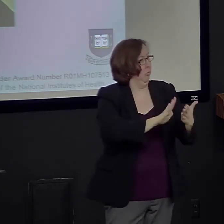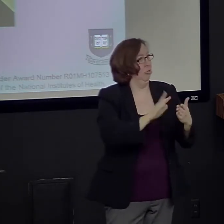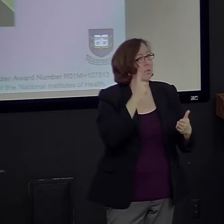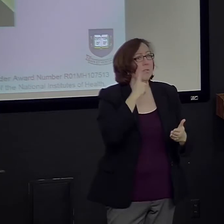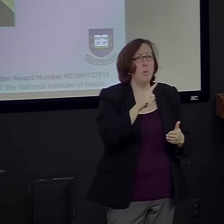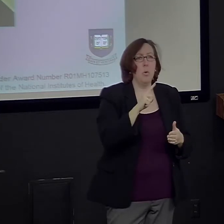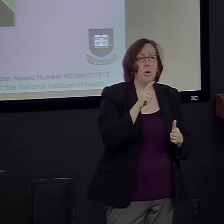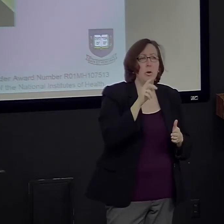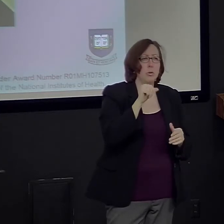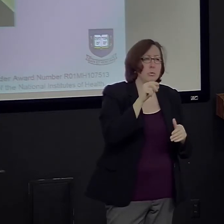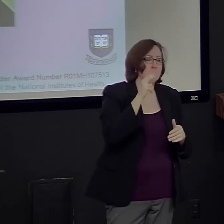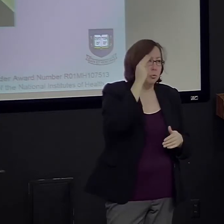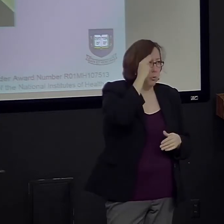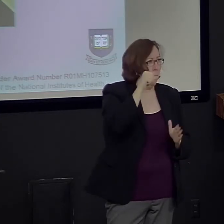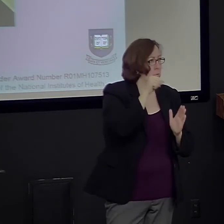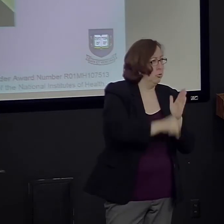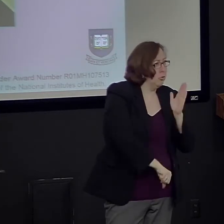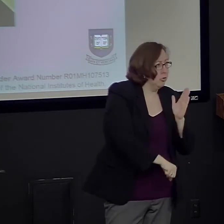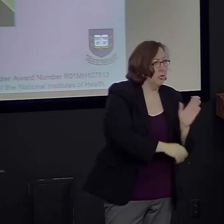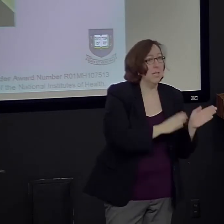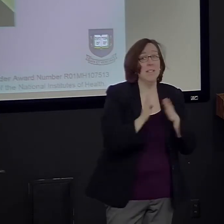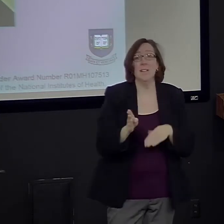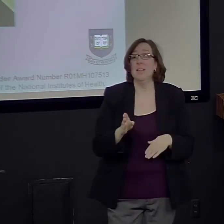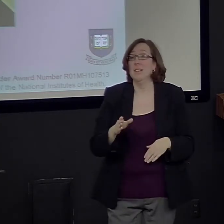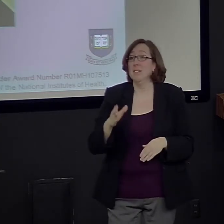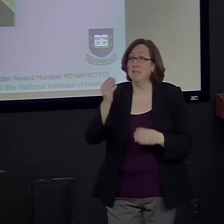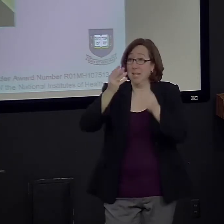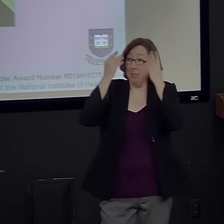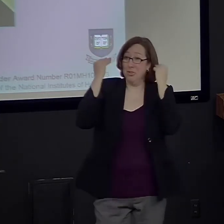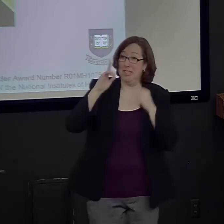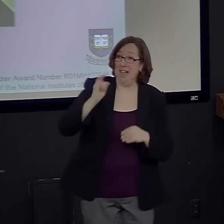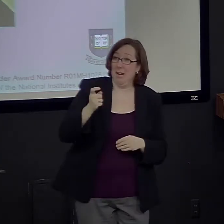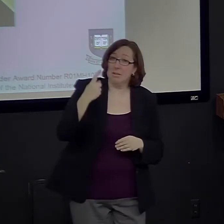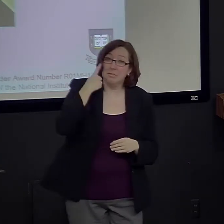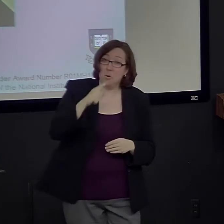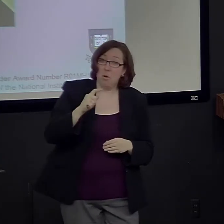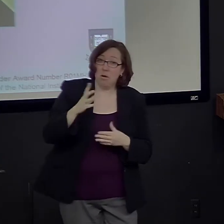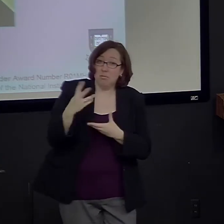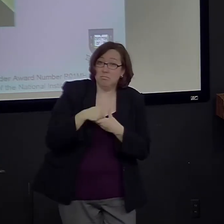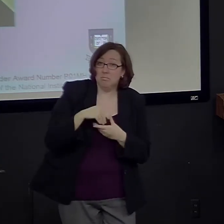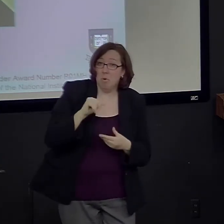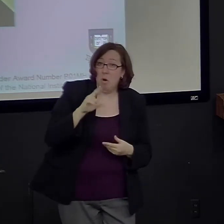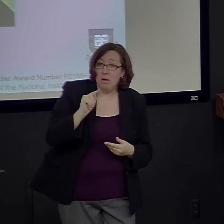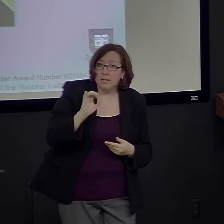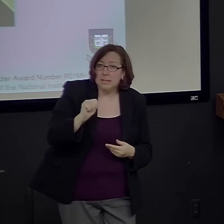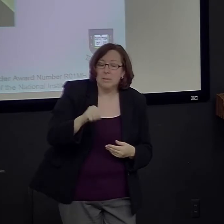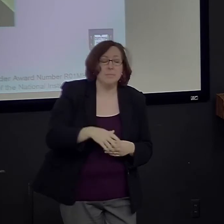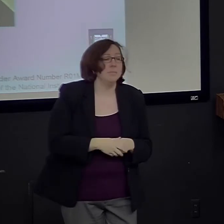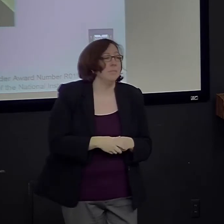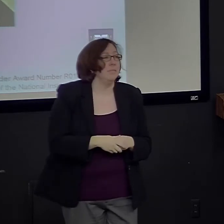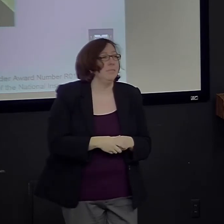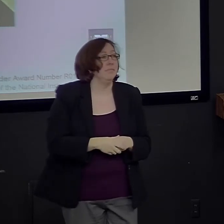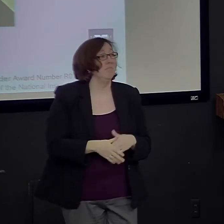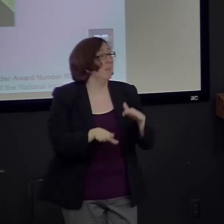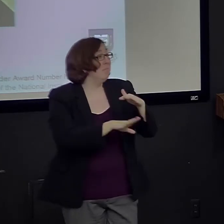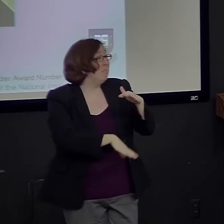to development of imaging diagnostics for autism, from basic research on the neural processes